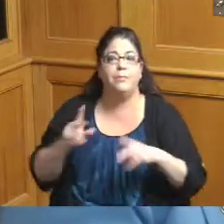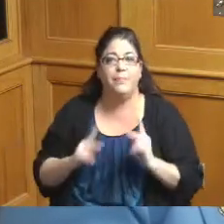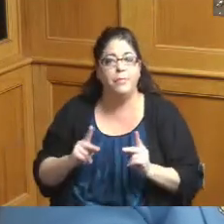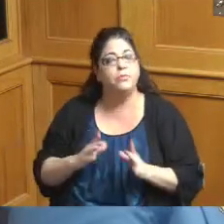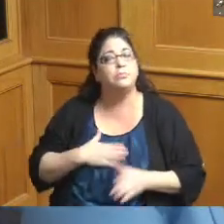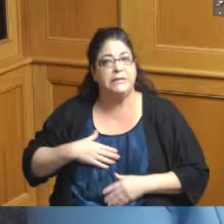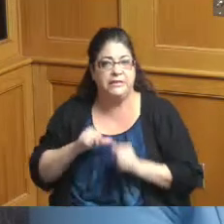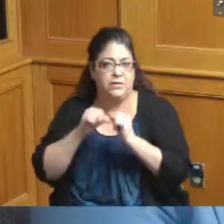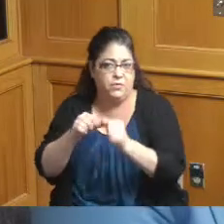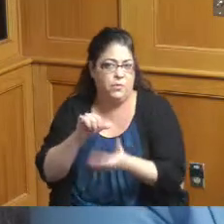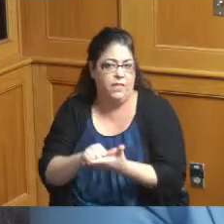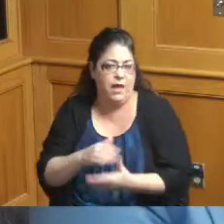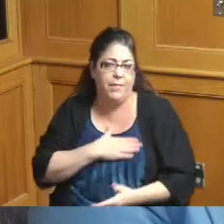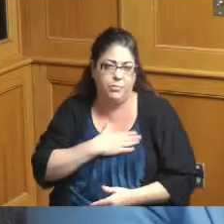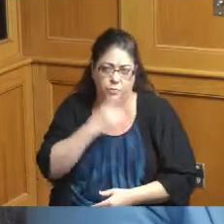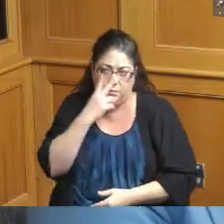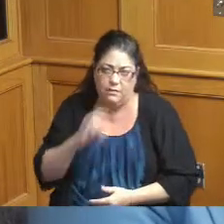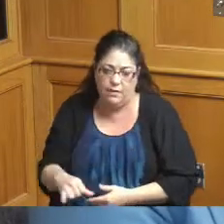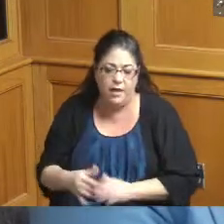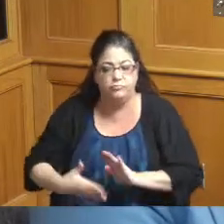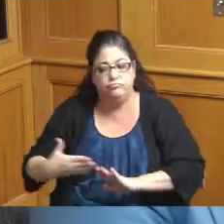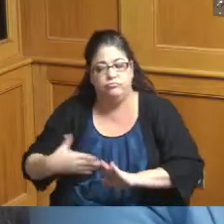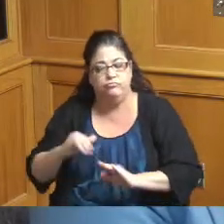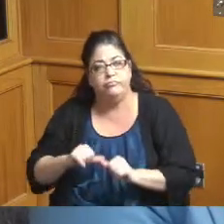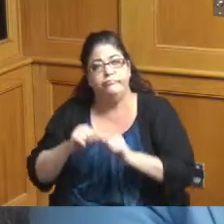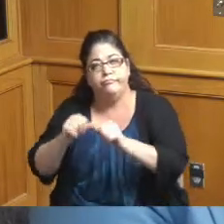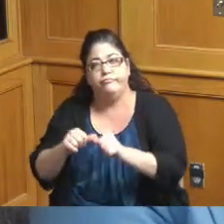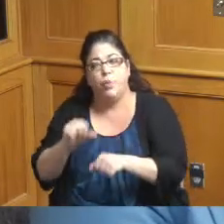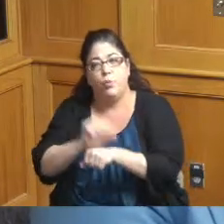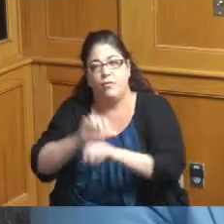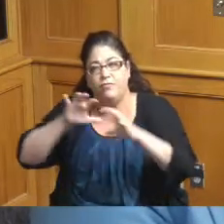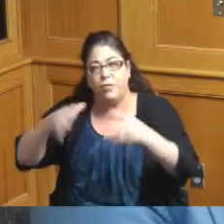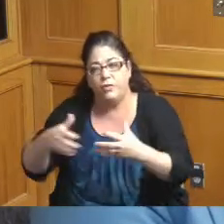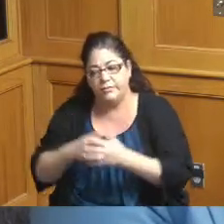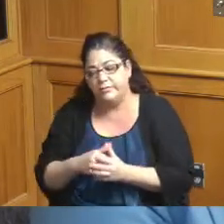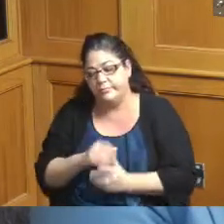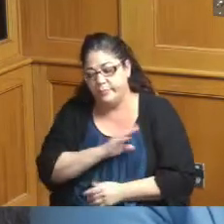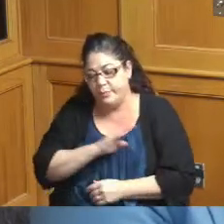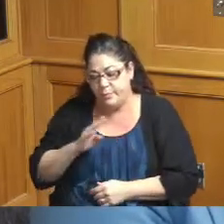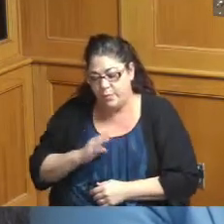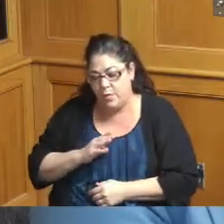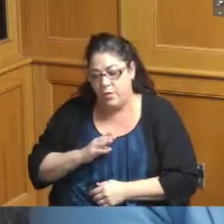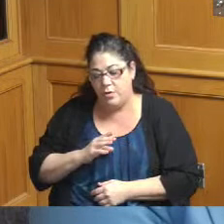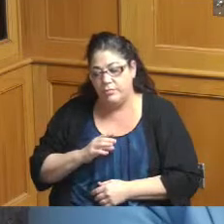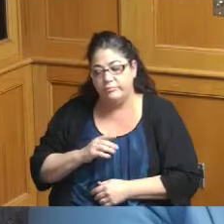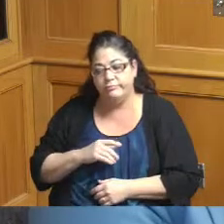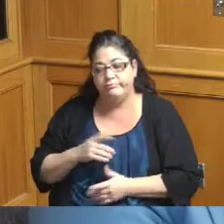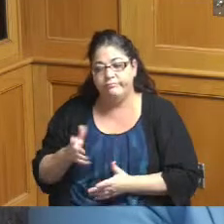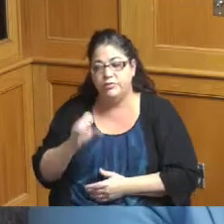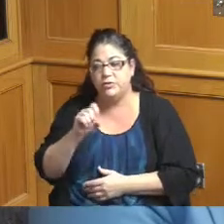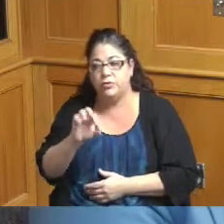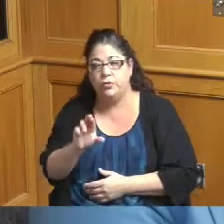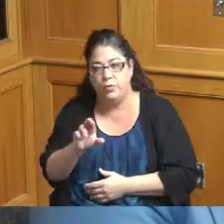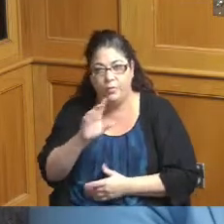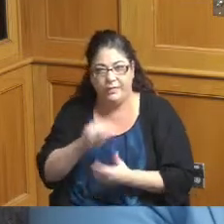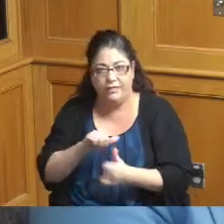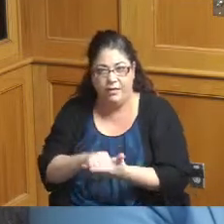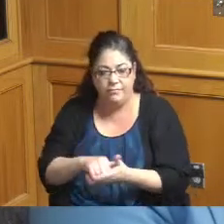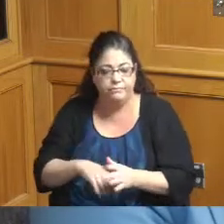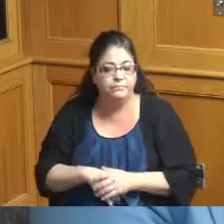to operate the workforce board with sore with and then cash assistance I want to put this out there